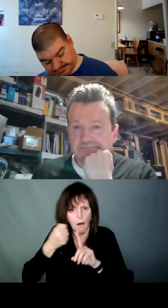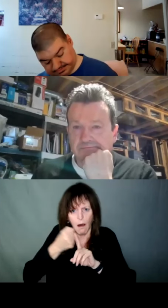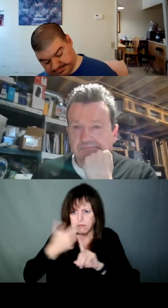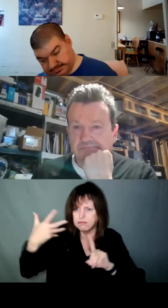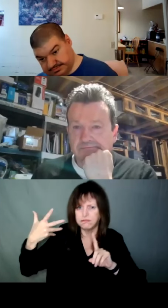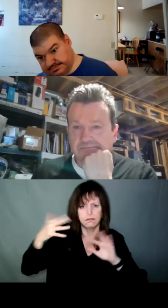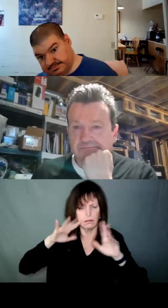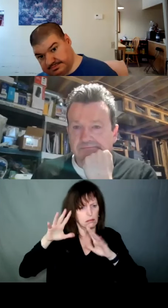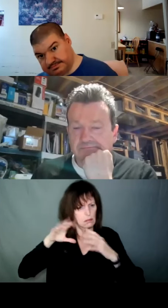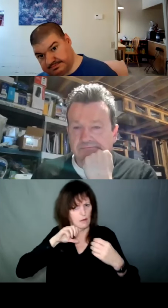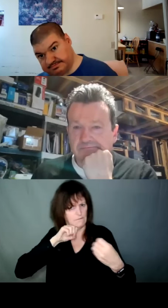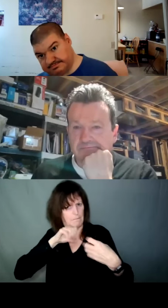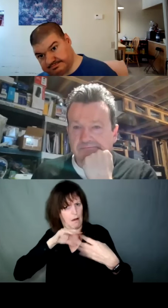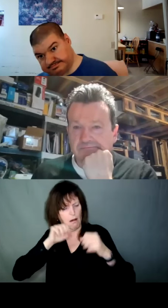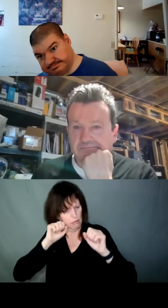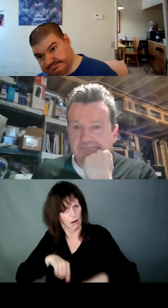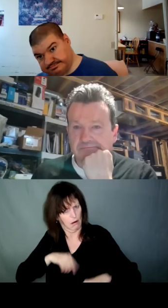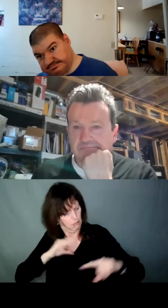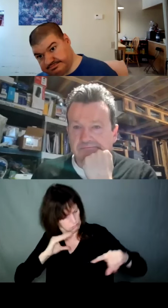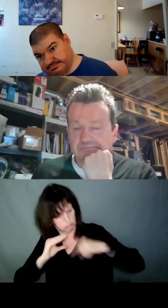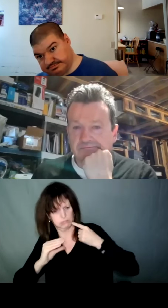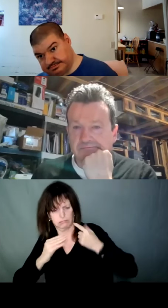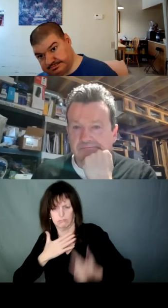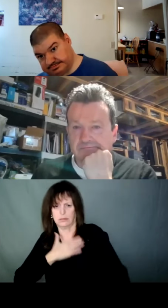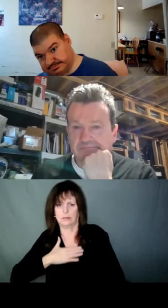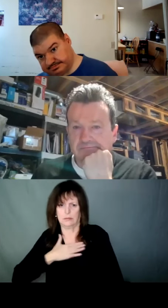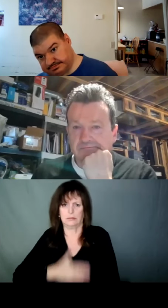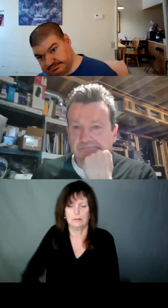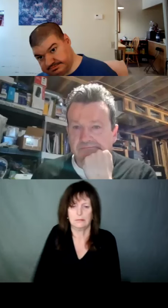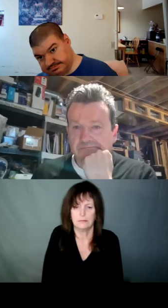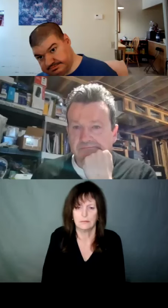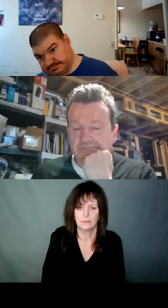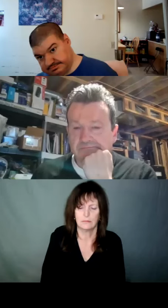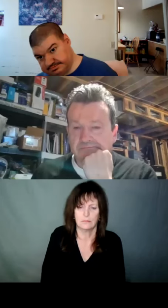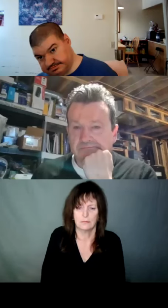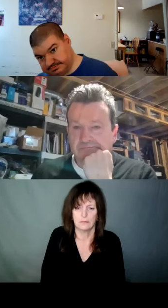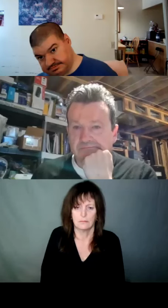you would like to add more we welcome emails anytime